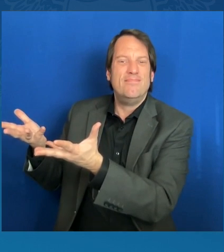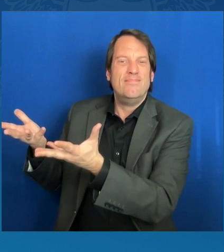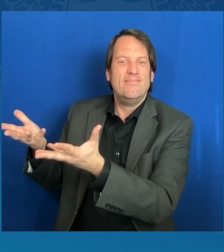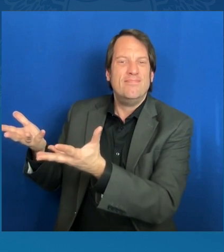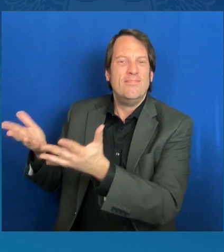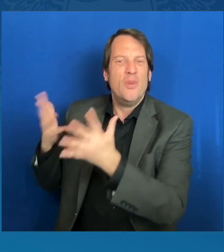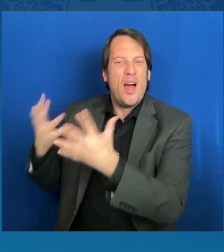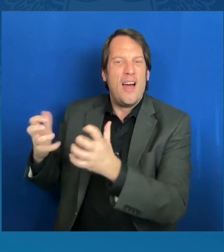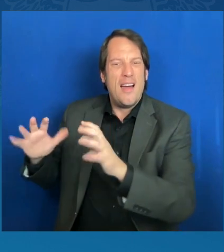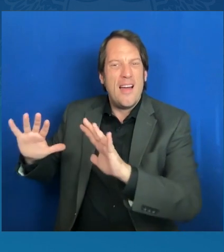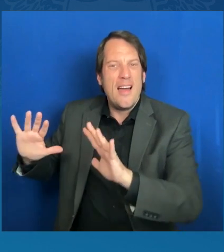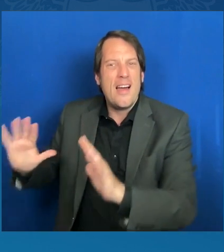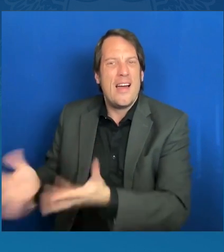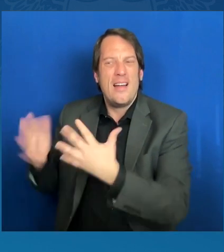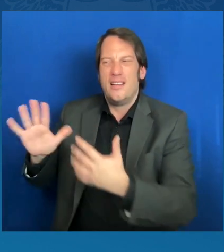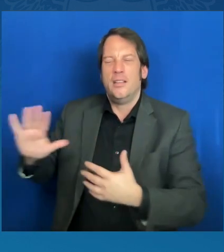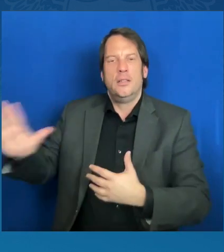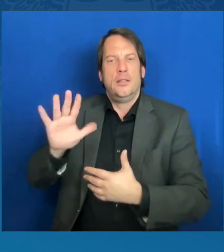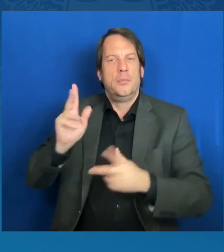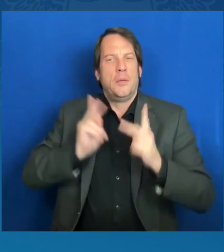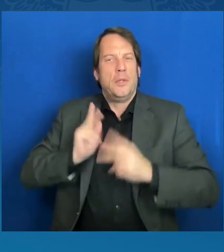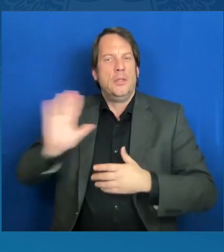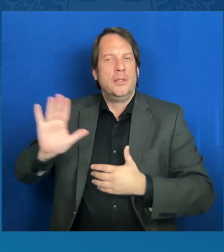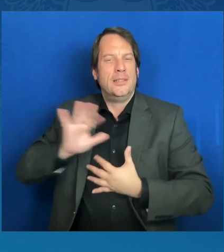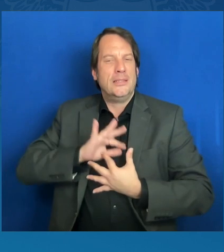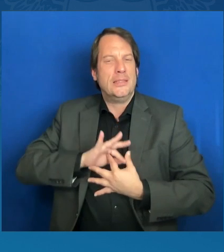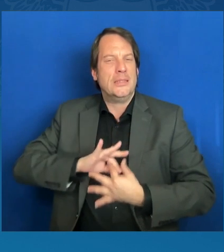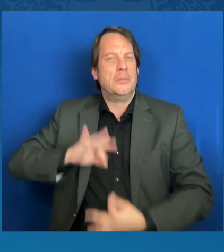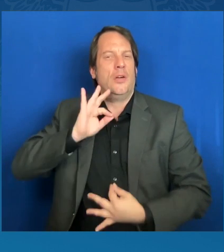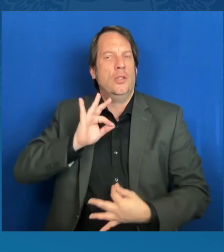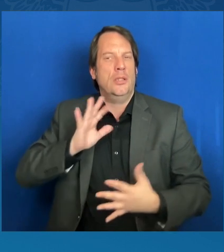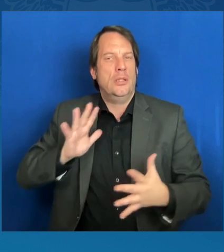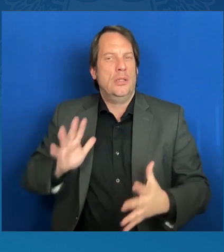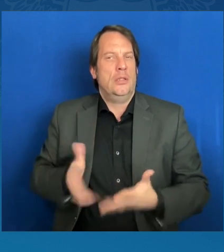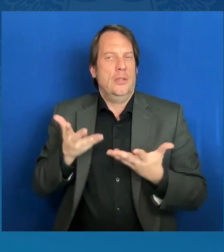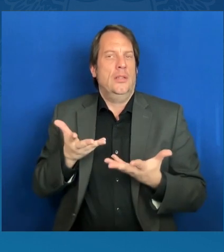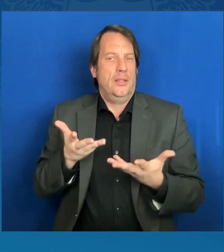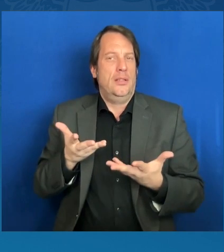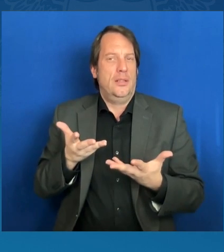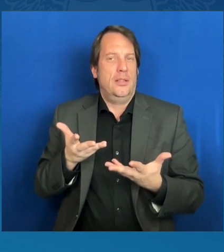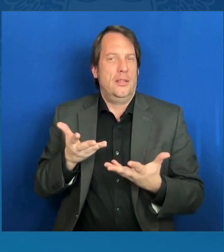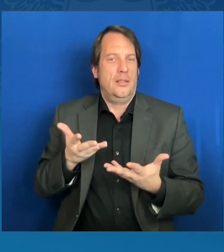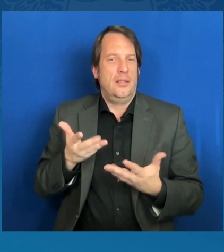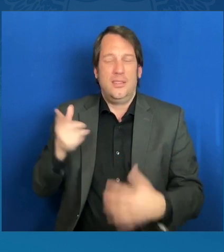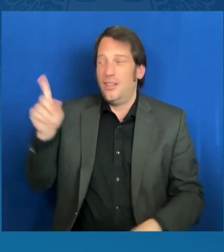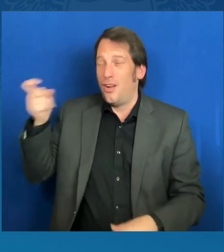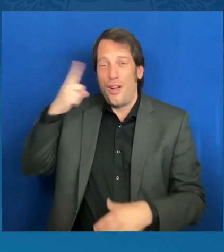And I'll say that, you know, Governor, you and I have talked about this. I think there's a certain perversion that has taken place over the last few years